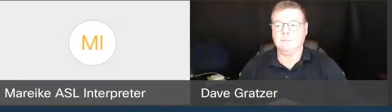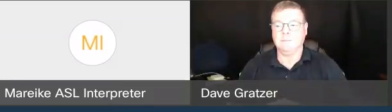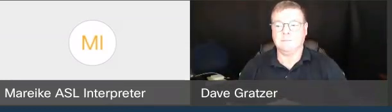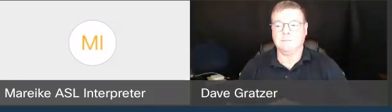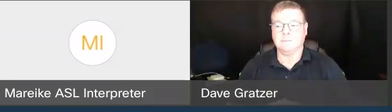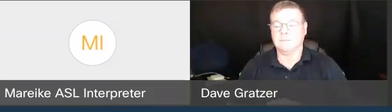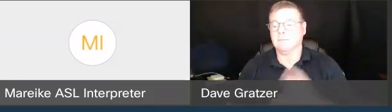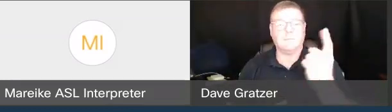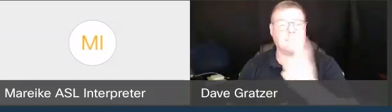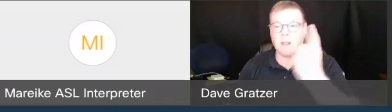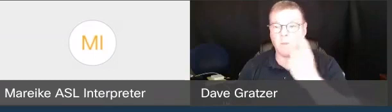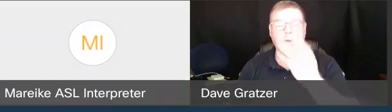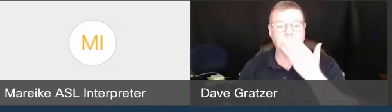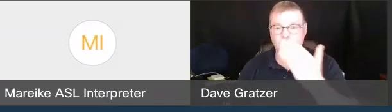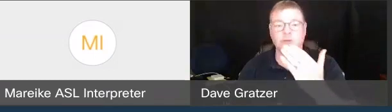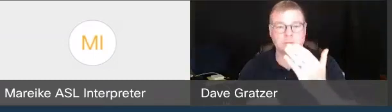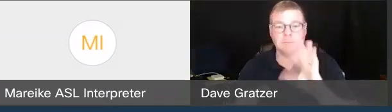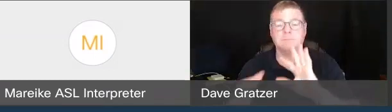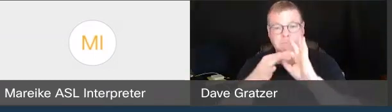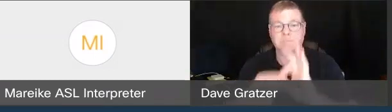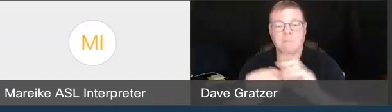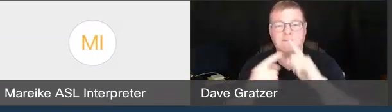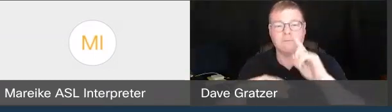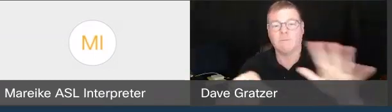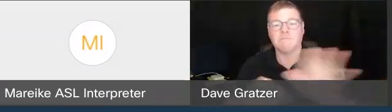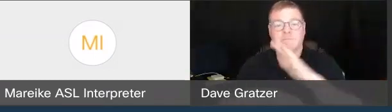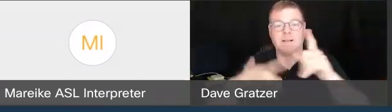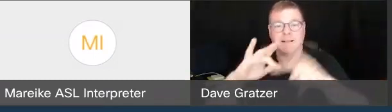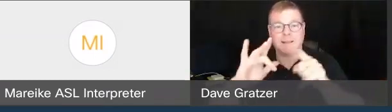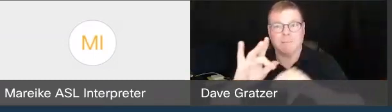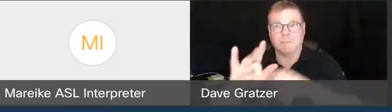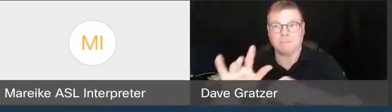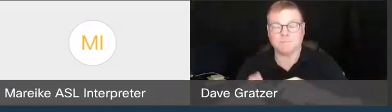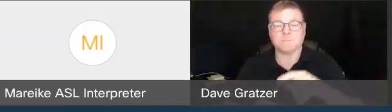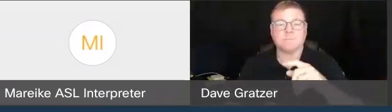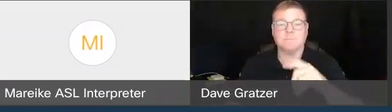are always good and with respect to filling in the gaps for those who are not funded by